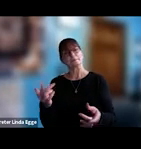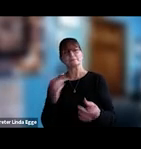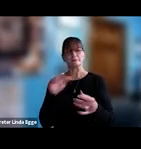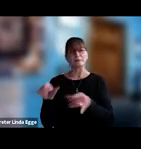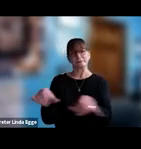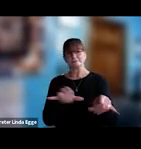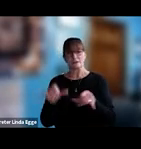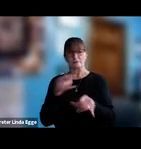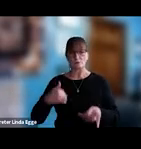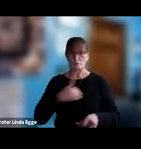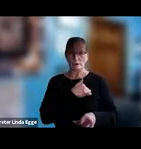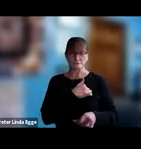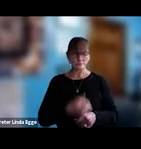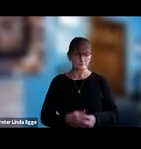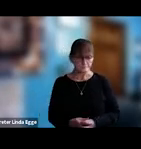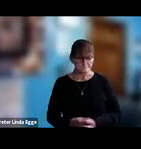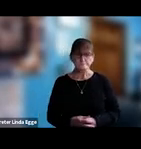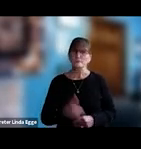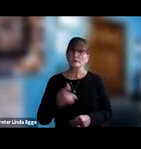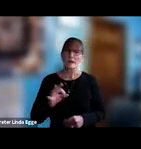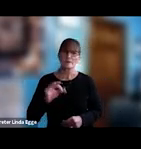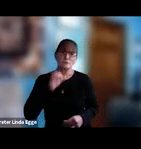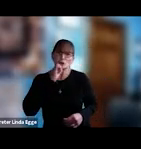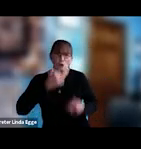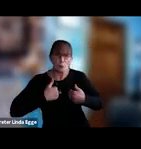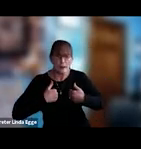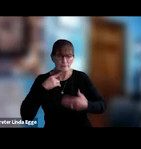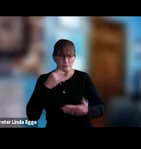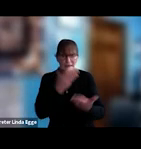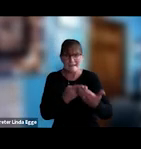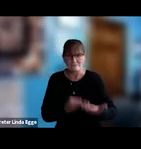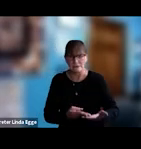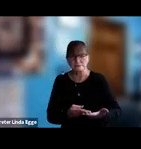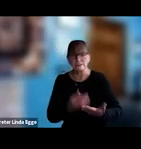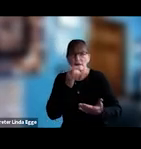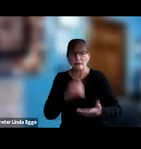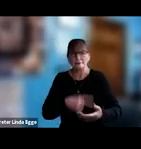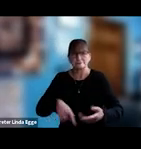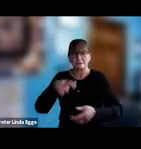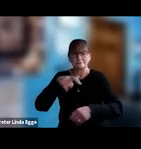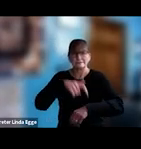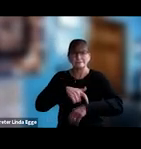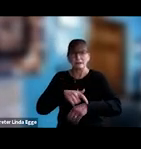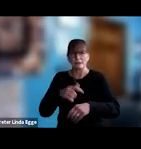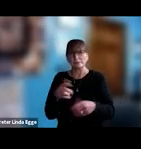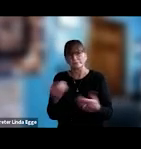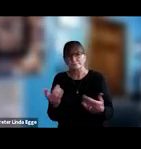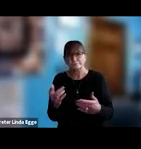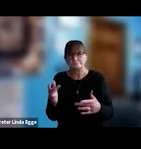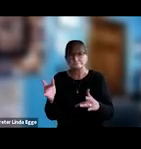So if you don't have that evidence of periods of abstinence, this is something that you can do,